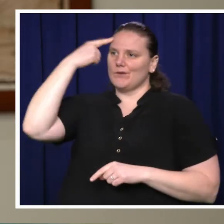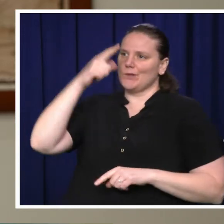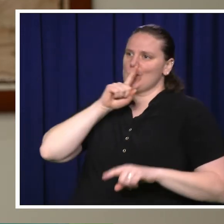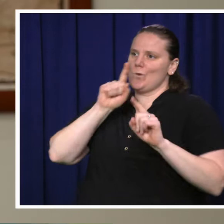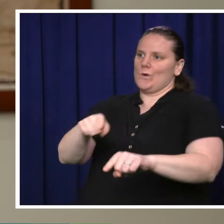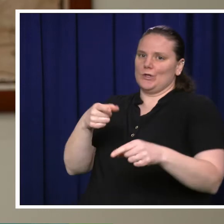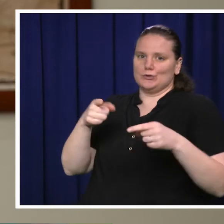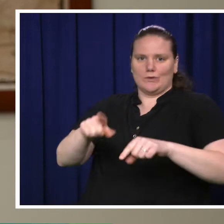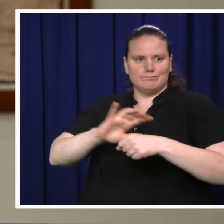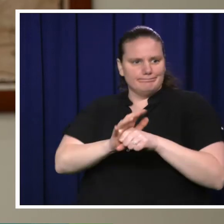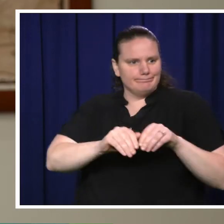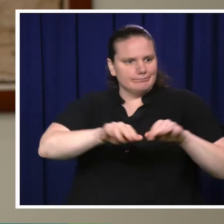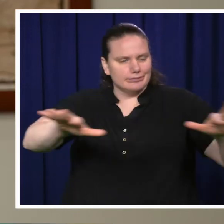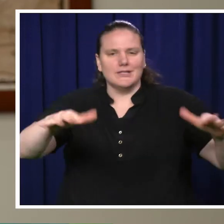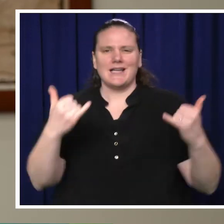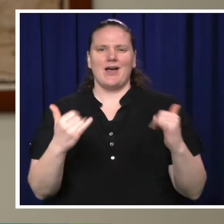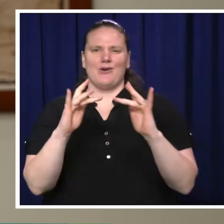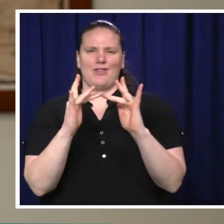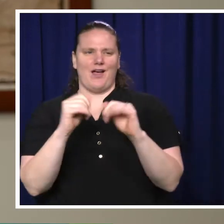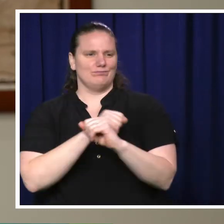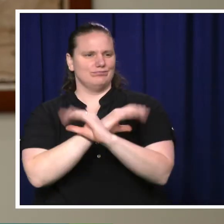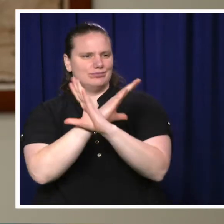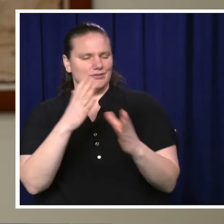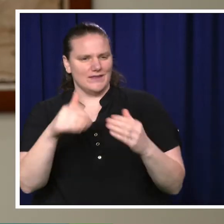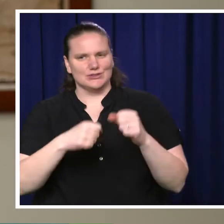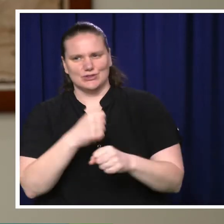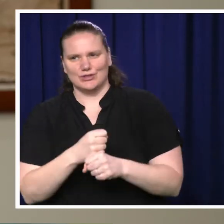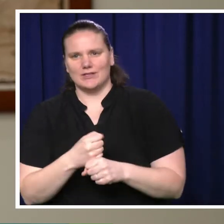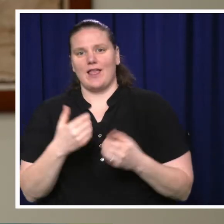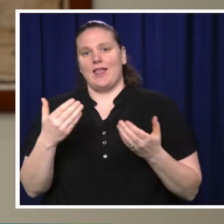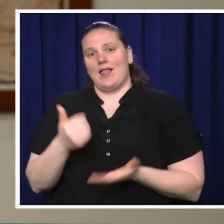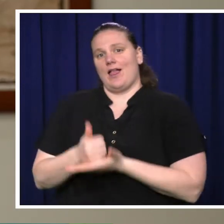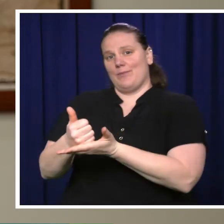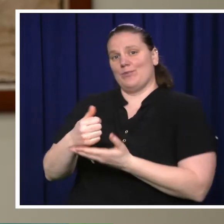But in response to the governor's orders during the pandemic, we will do this virtually this year with the